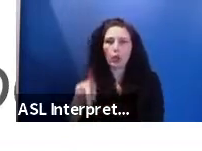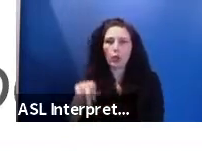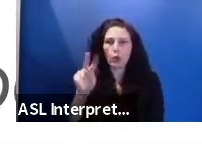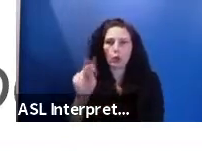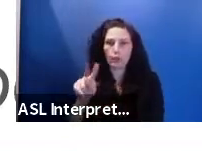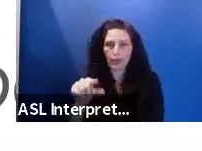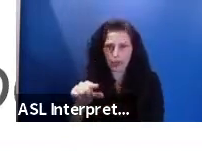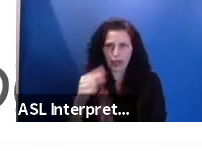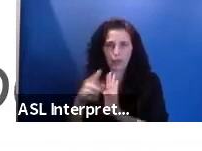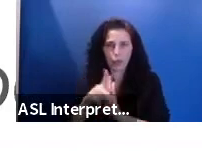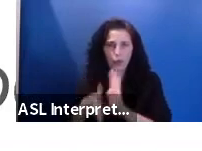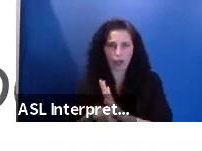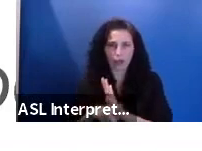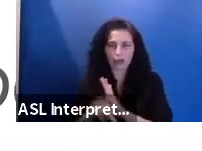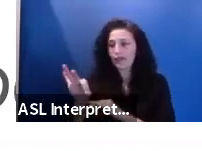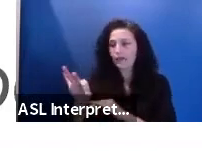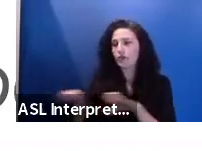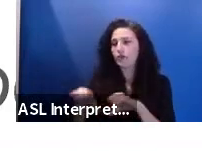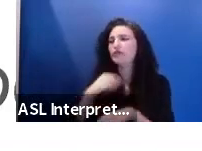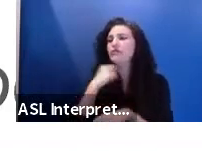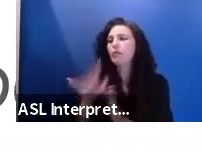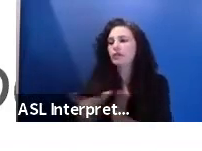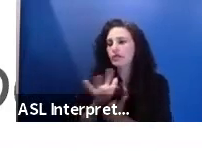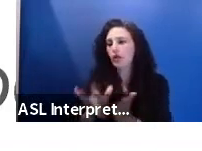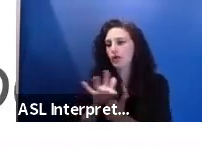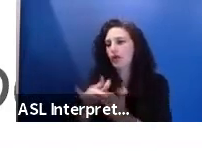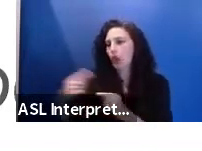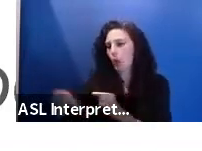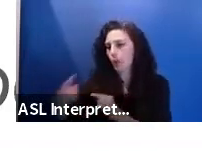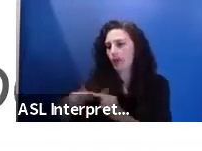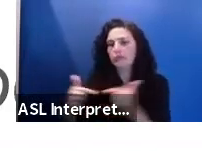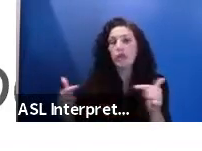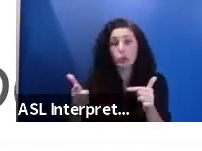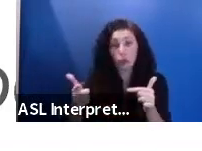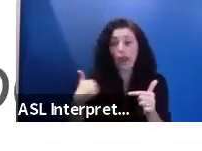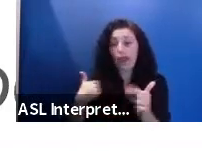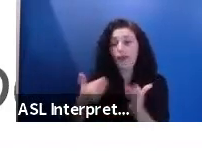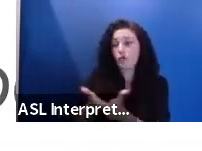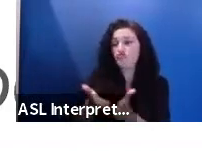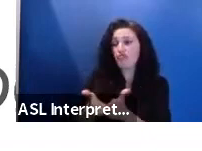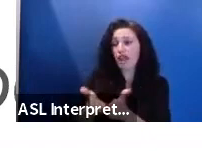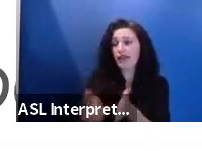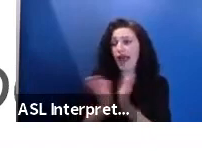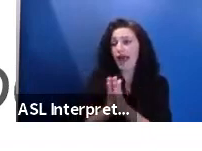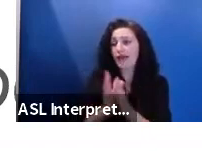First of all, if you are doing voiceover, ADR or looping, you have the right to ask the producer to consider letting you work from your home